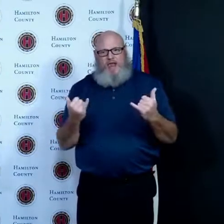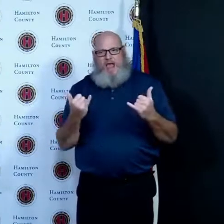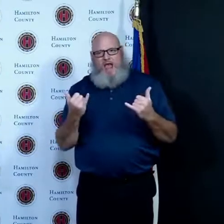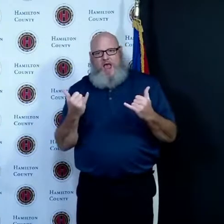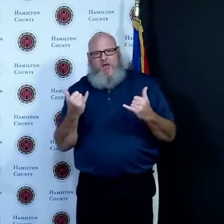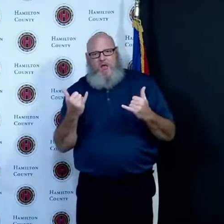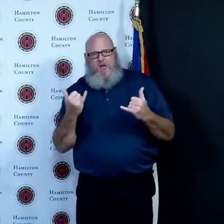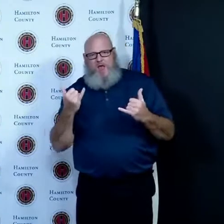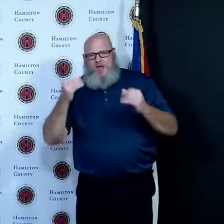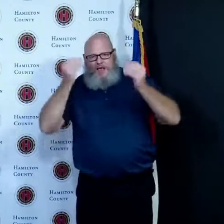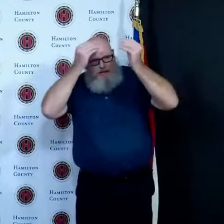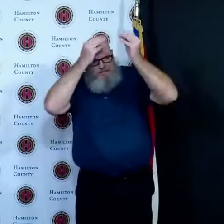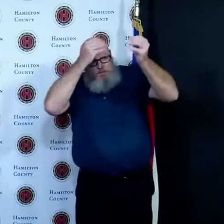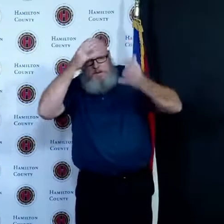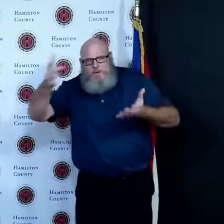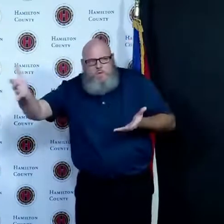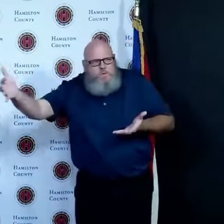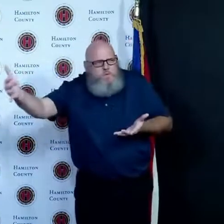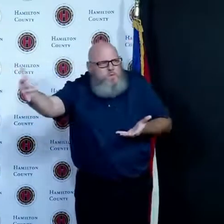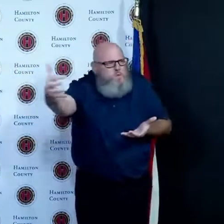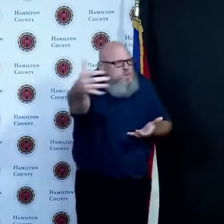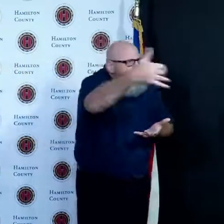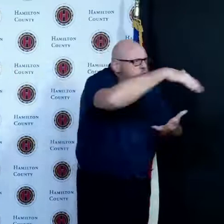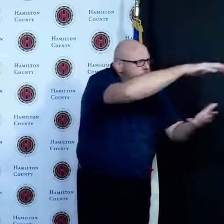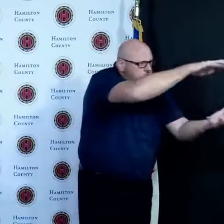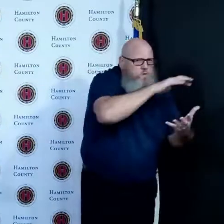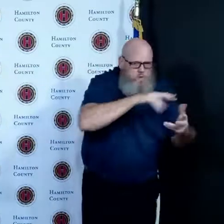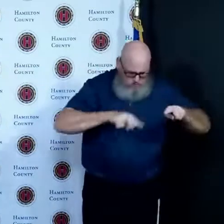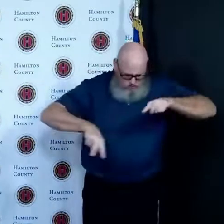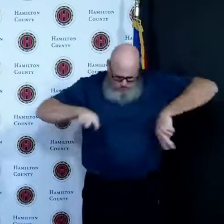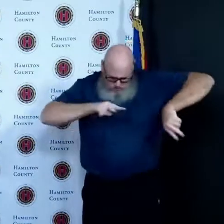if storage is needed by any of the health districts or any other providers that they